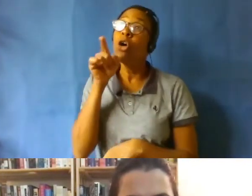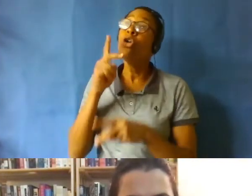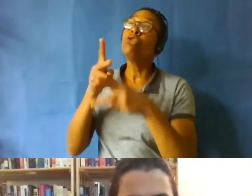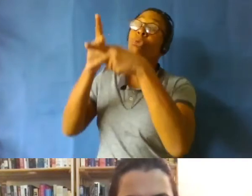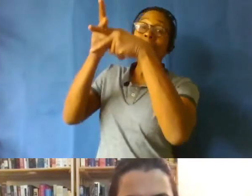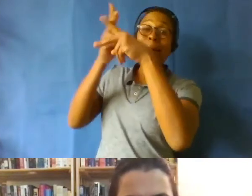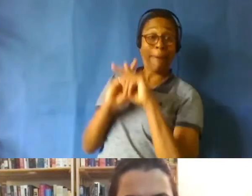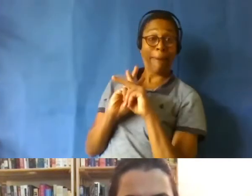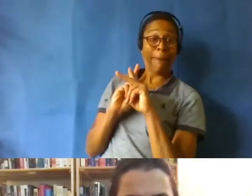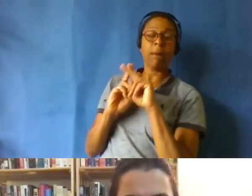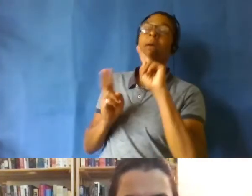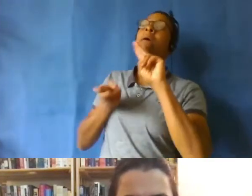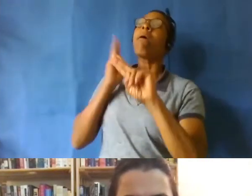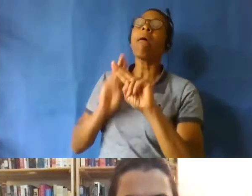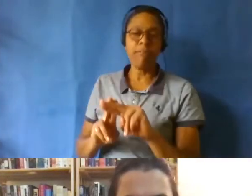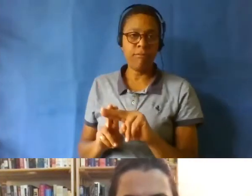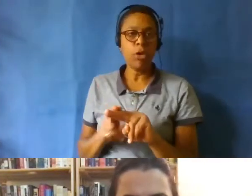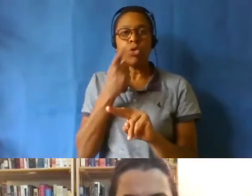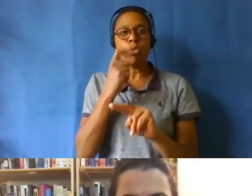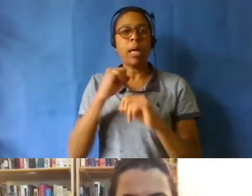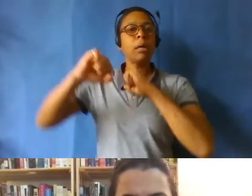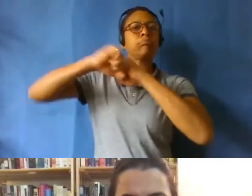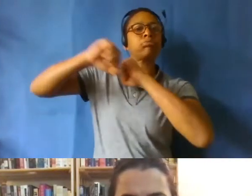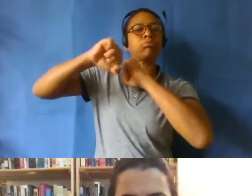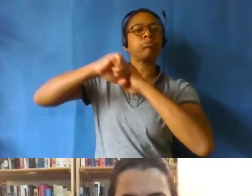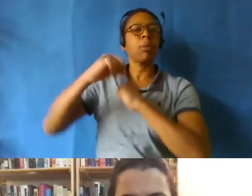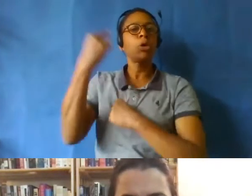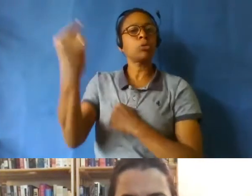itself look good by giving you some money to do certain things and so we